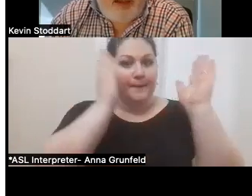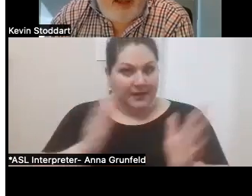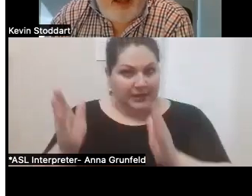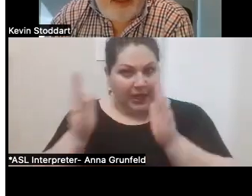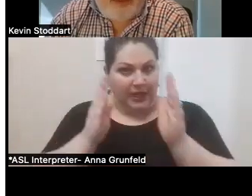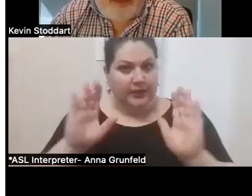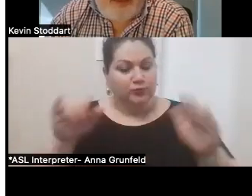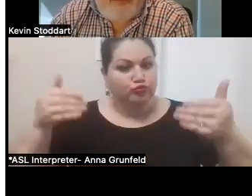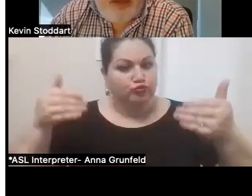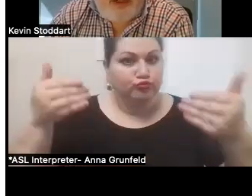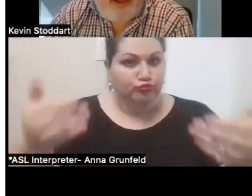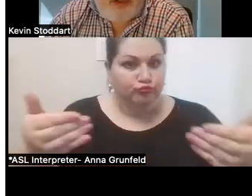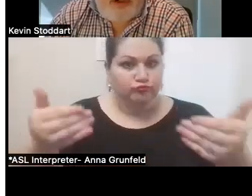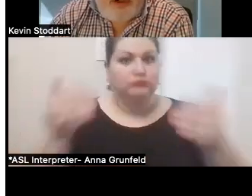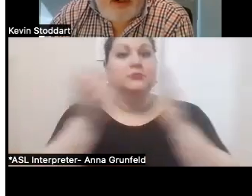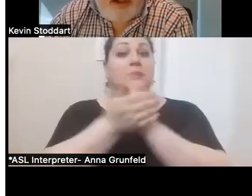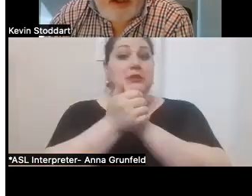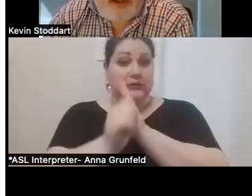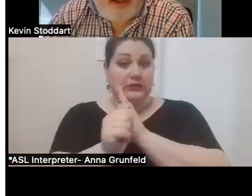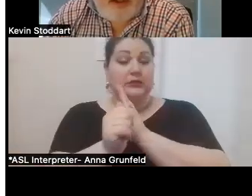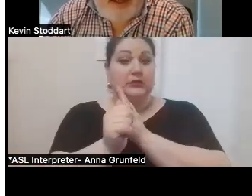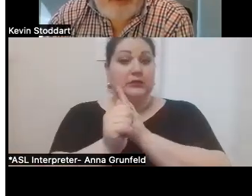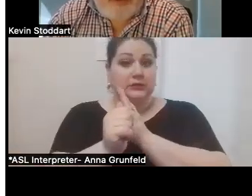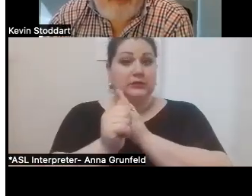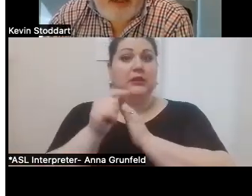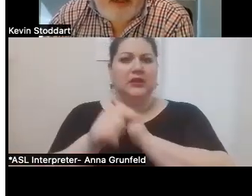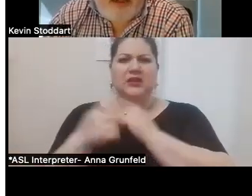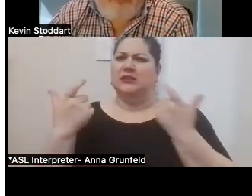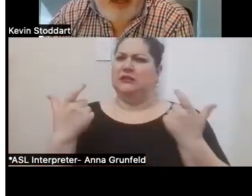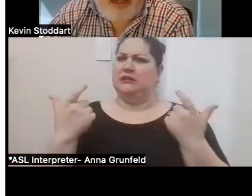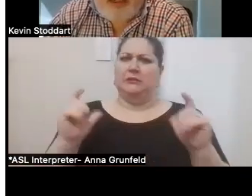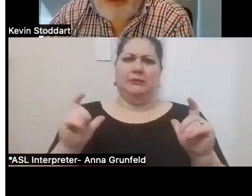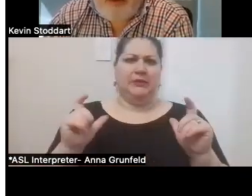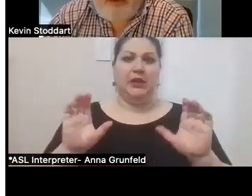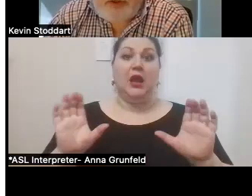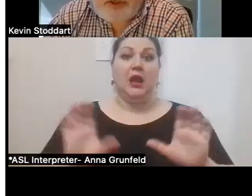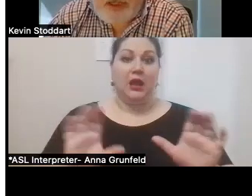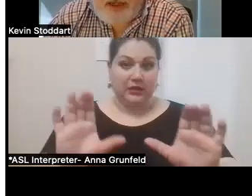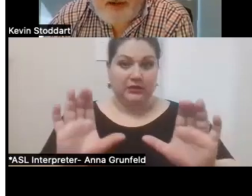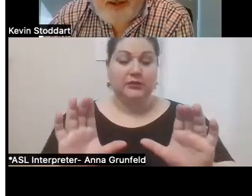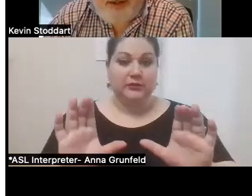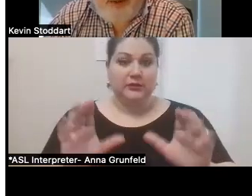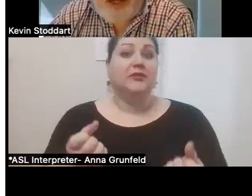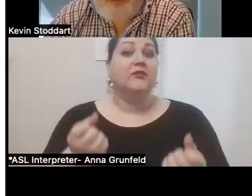And this is a major activity of many coaches here at the Red